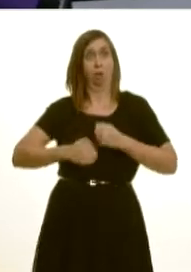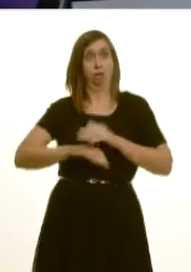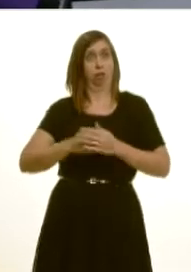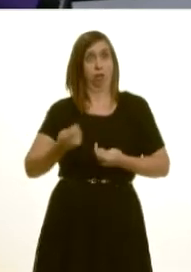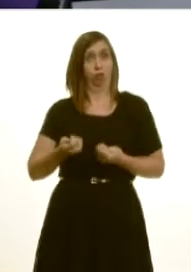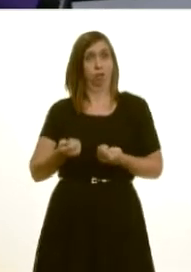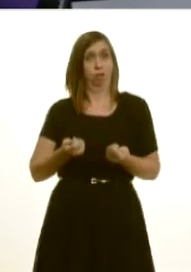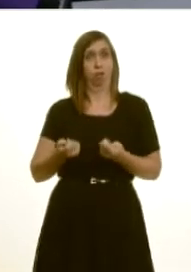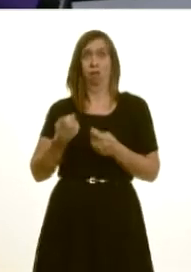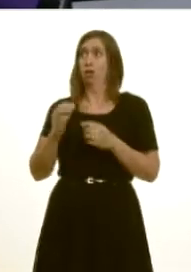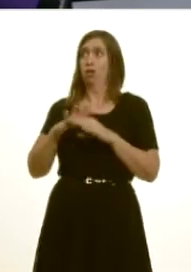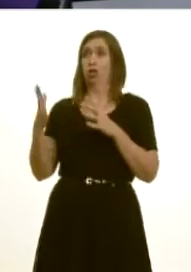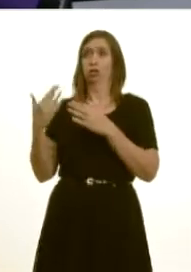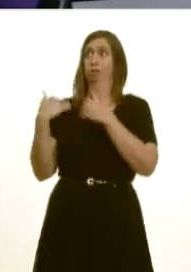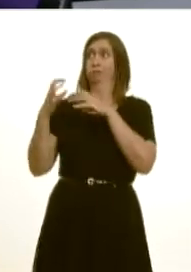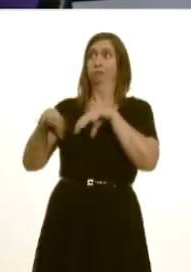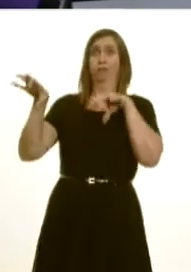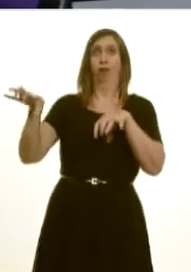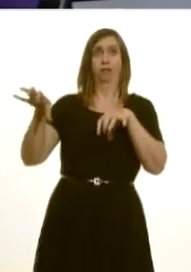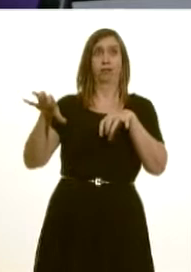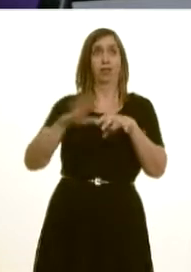devolved control of the Assembly, because that means that it is a saving for Whitehall,